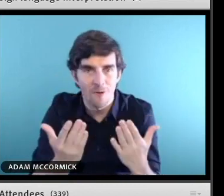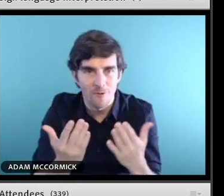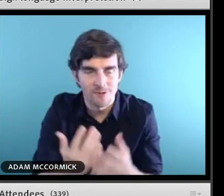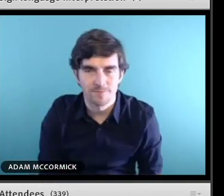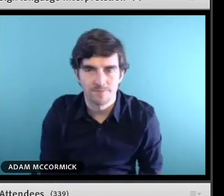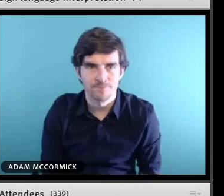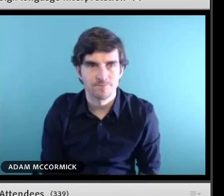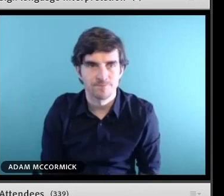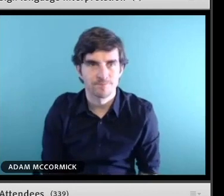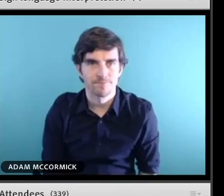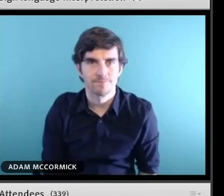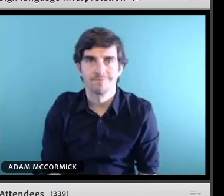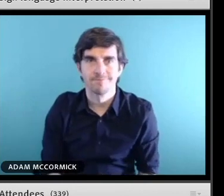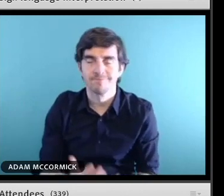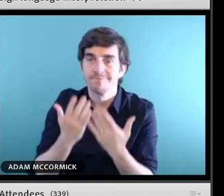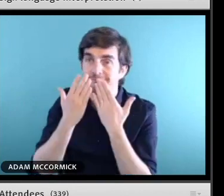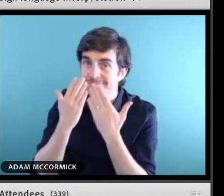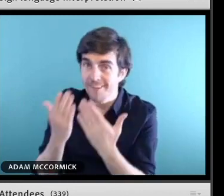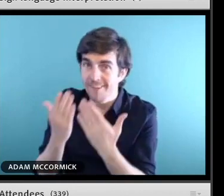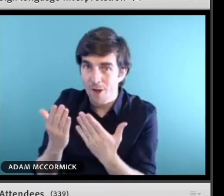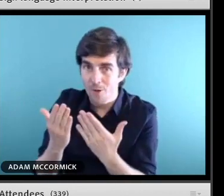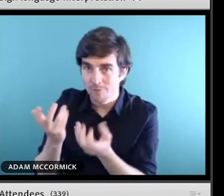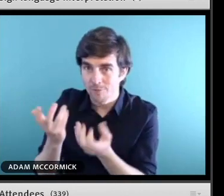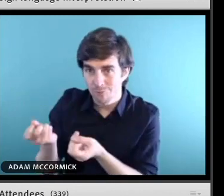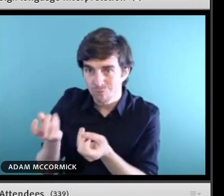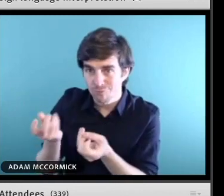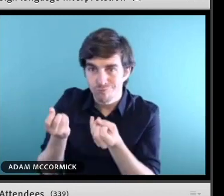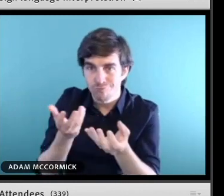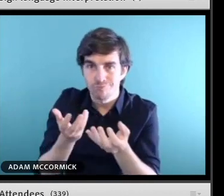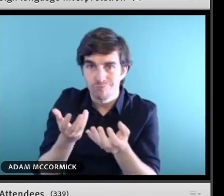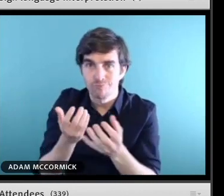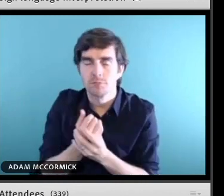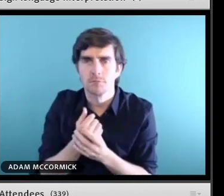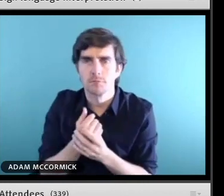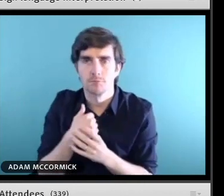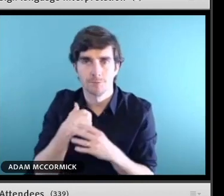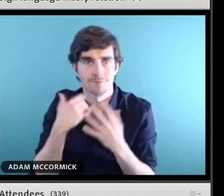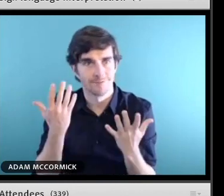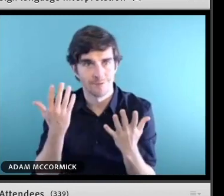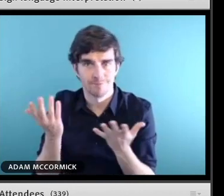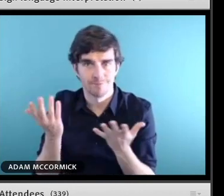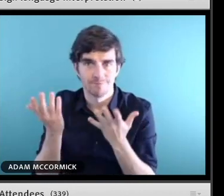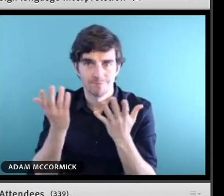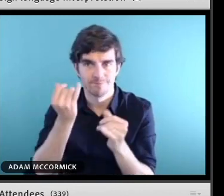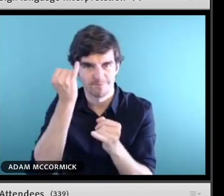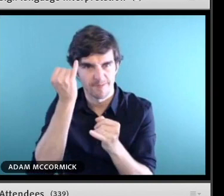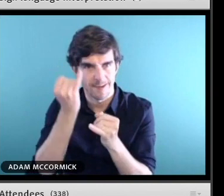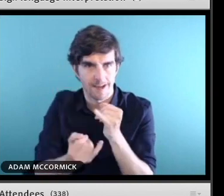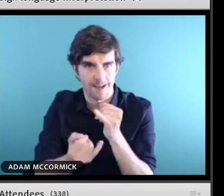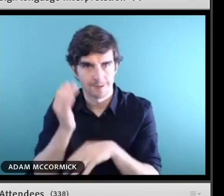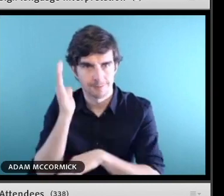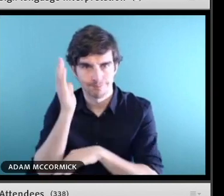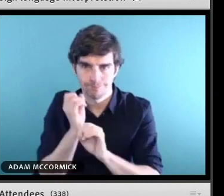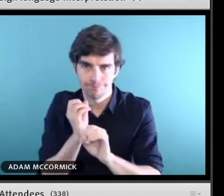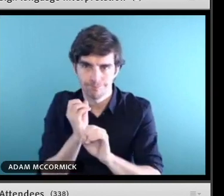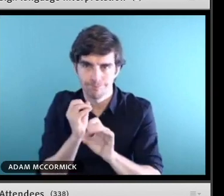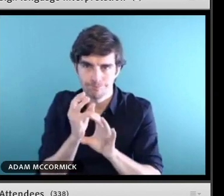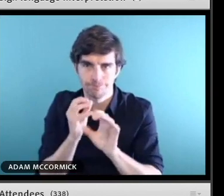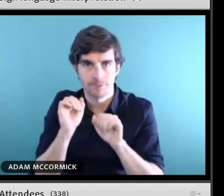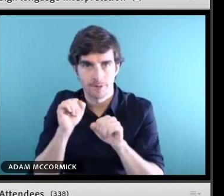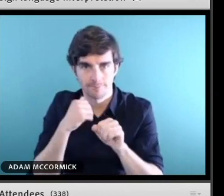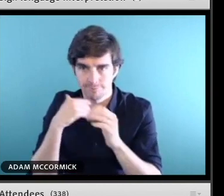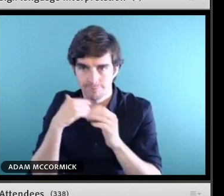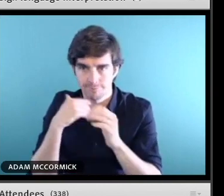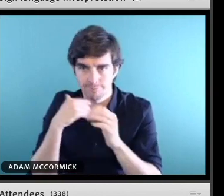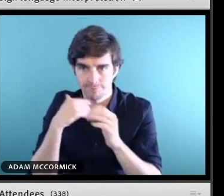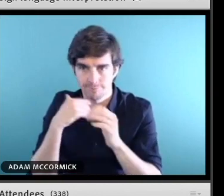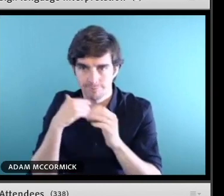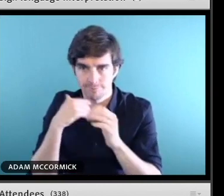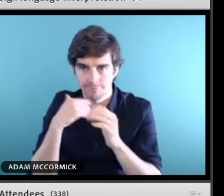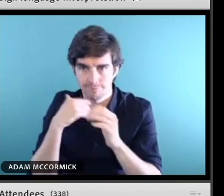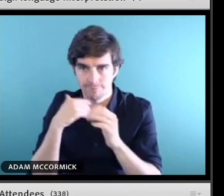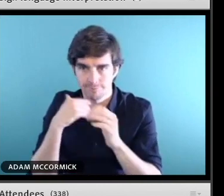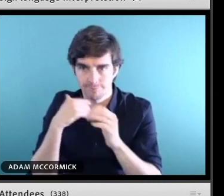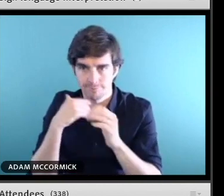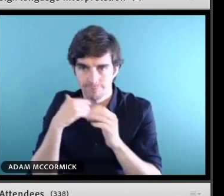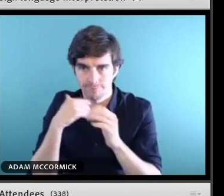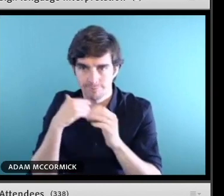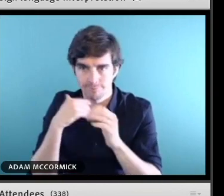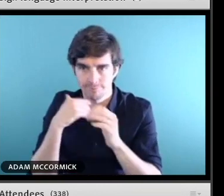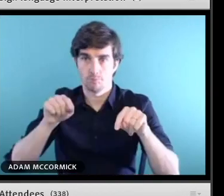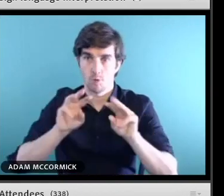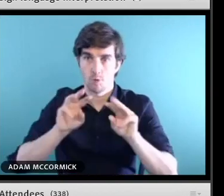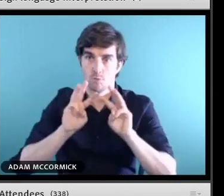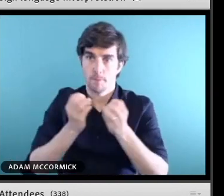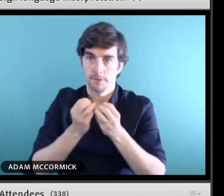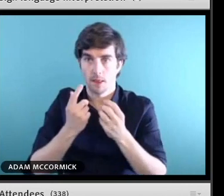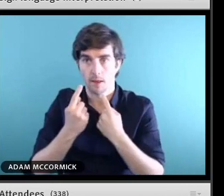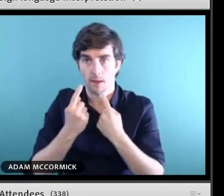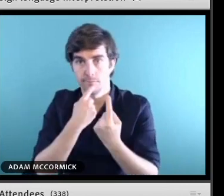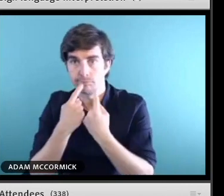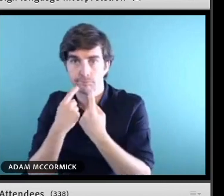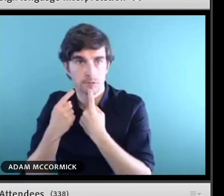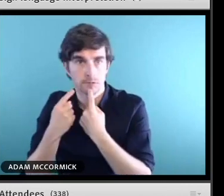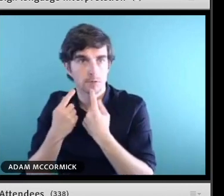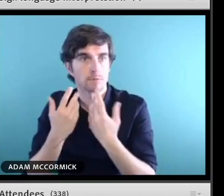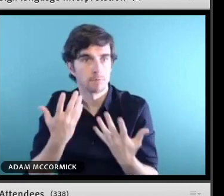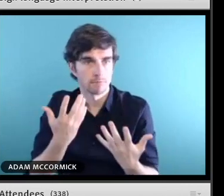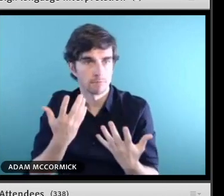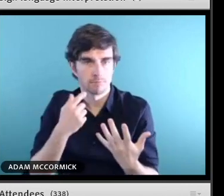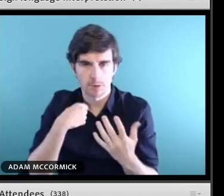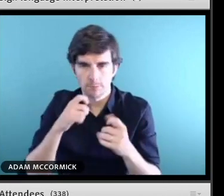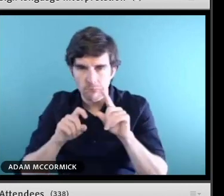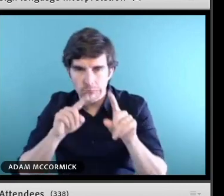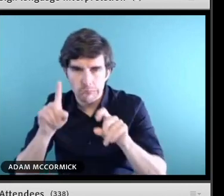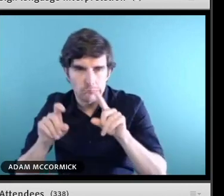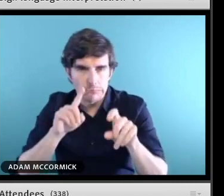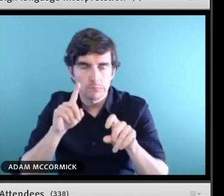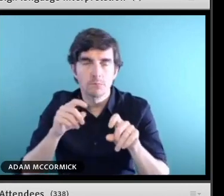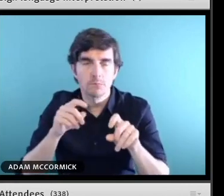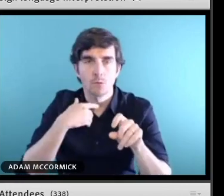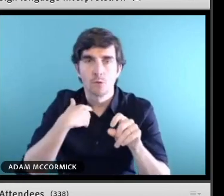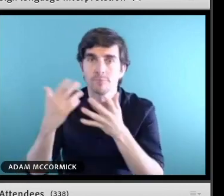as well, Kirstin. Now everyone to wrap up, I'd like to mention